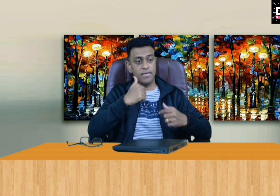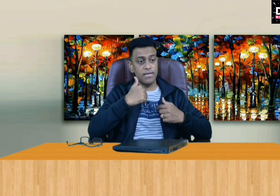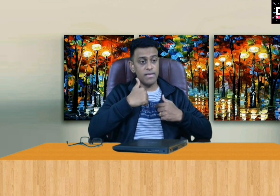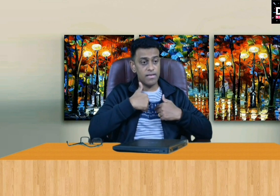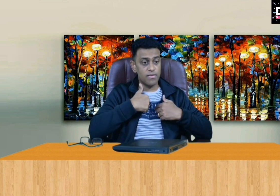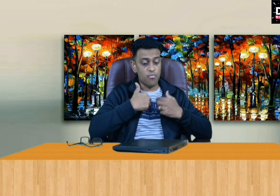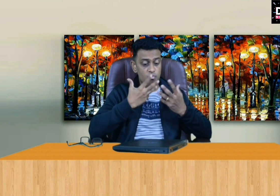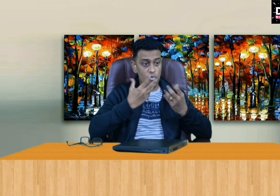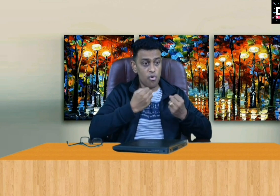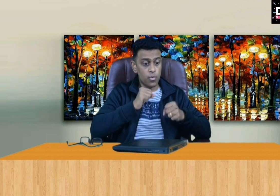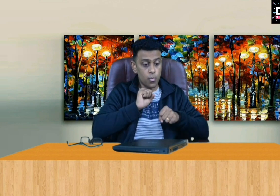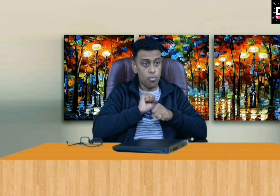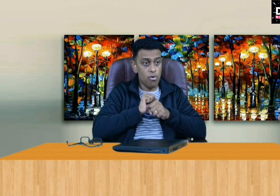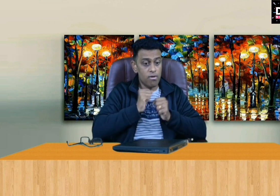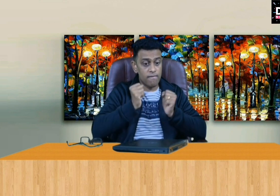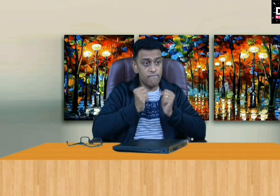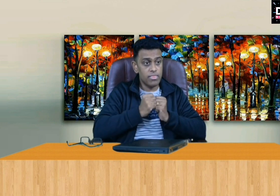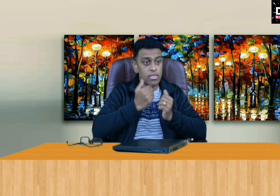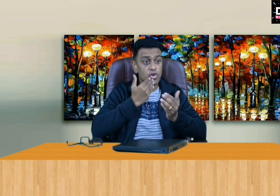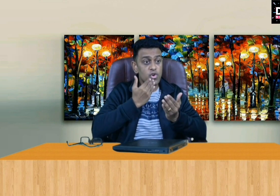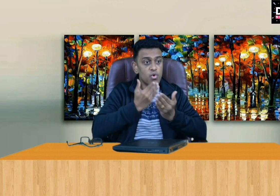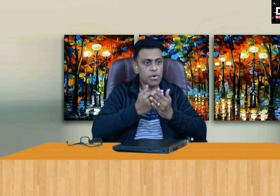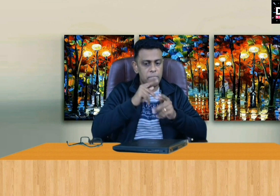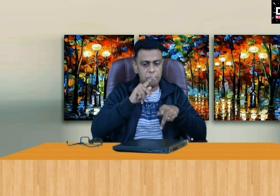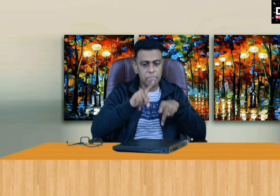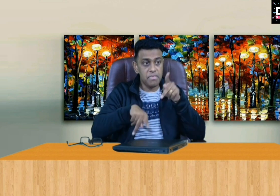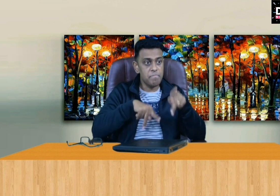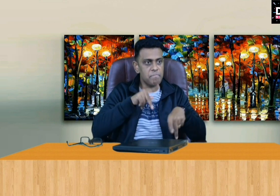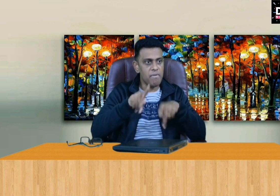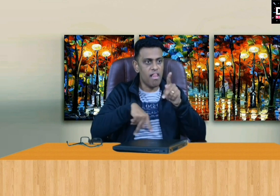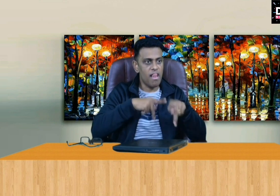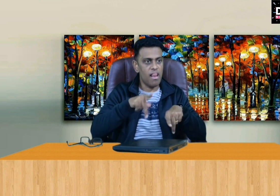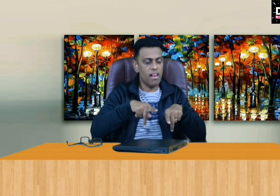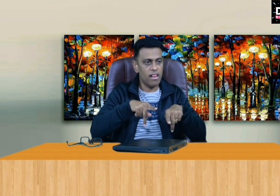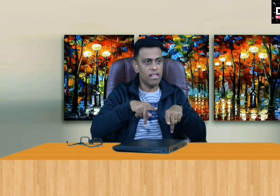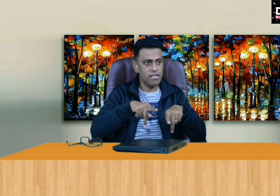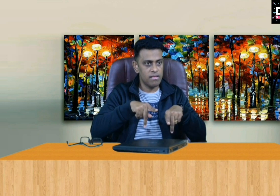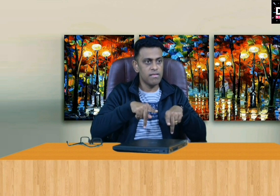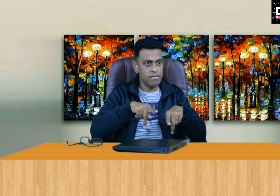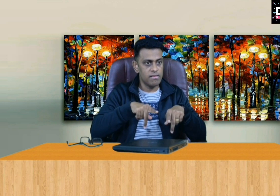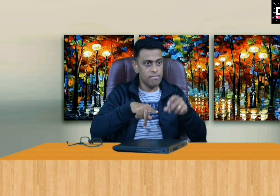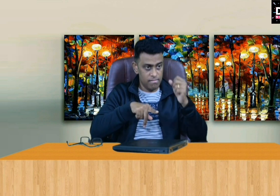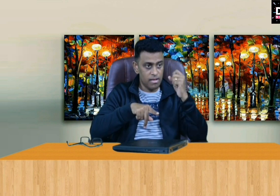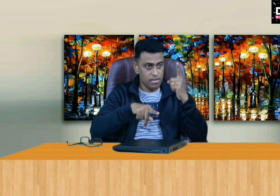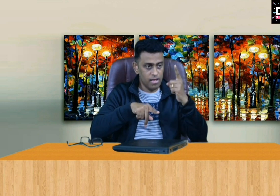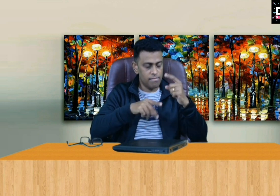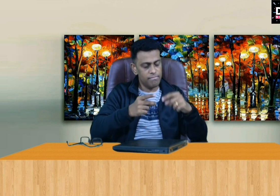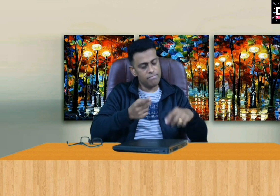I want to work with good people, Understand?